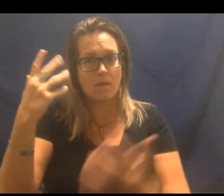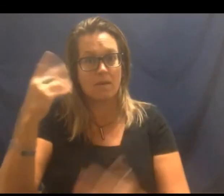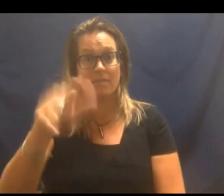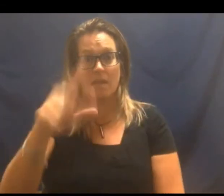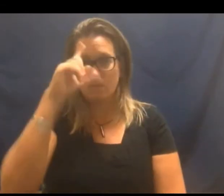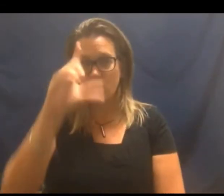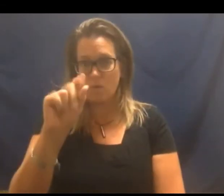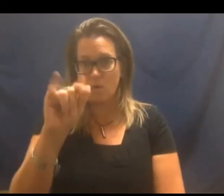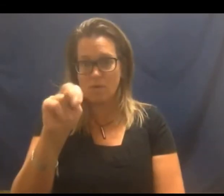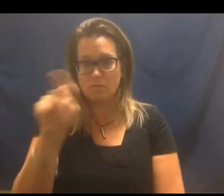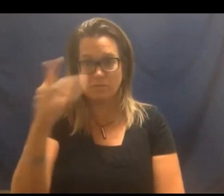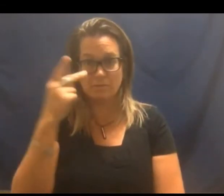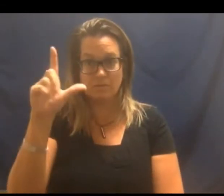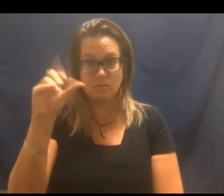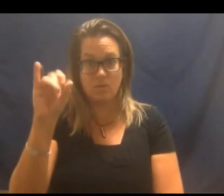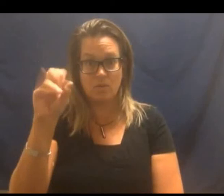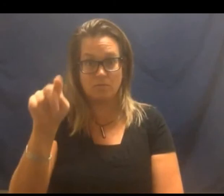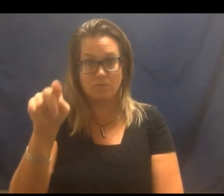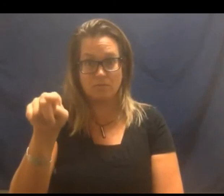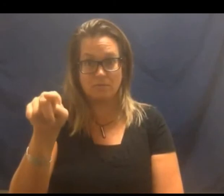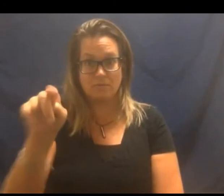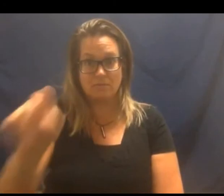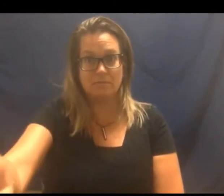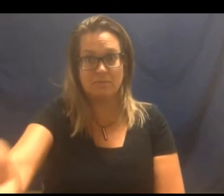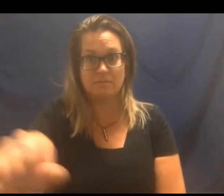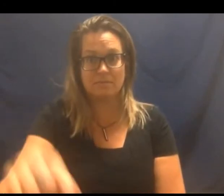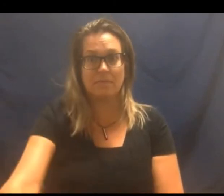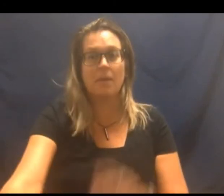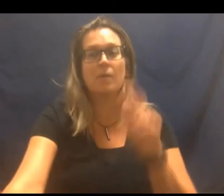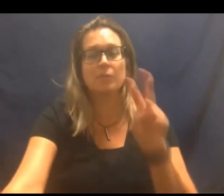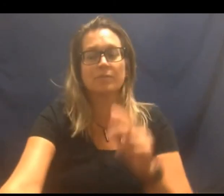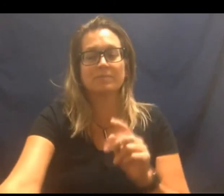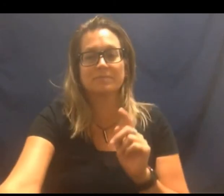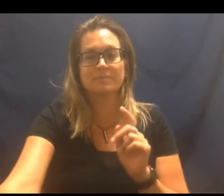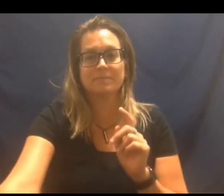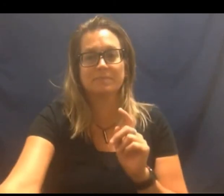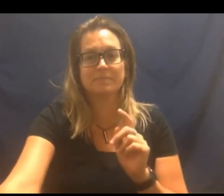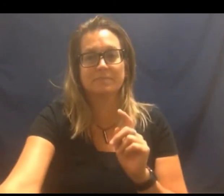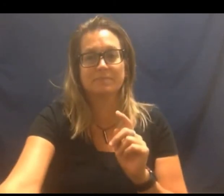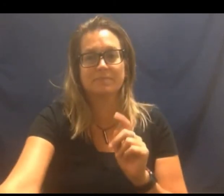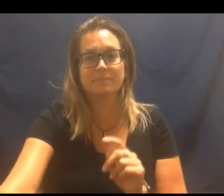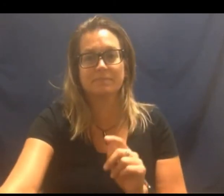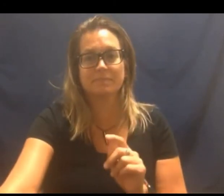forehead.